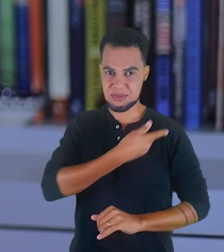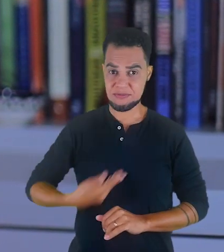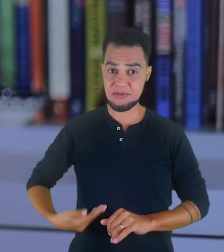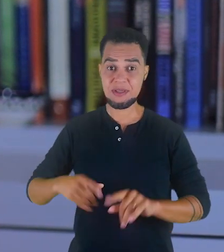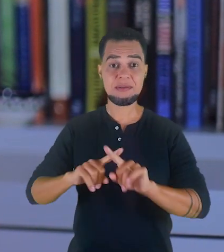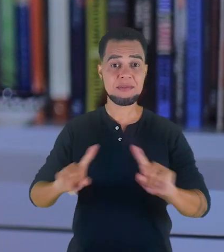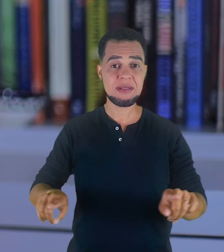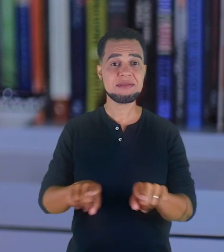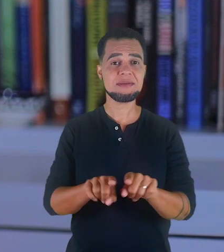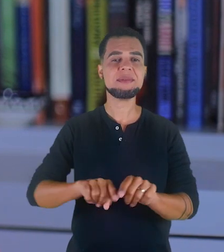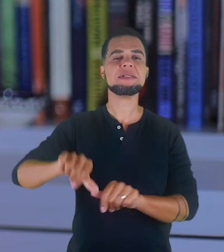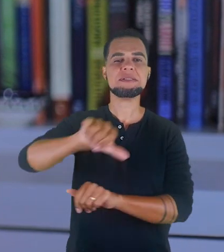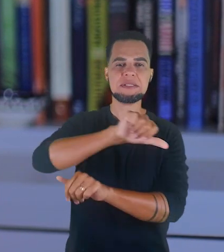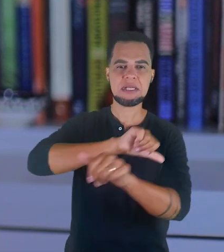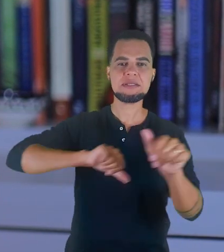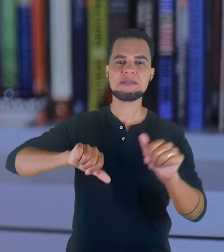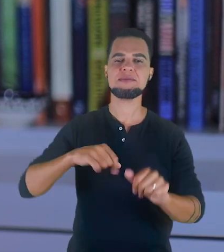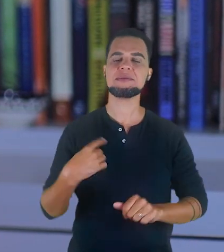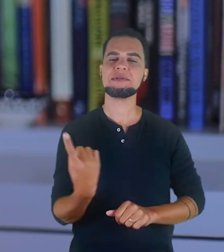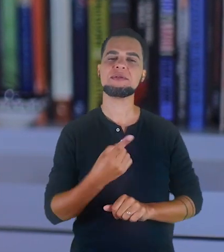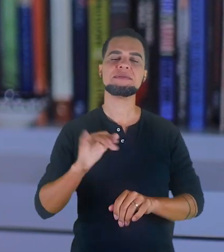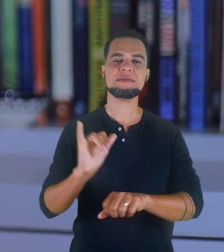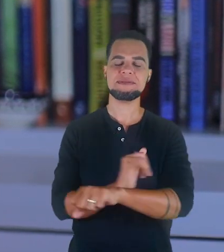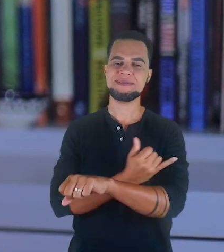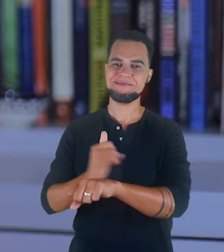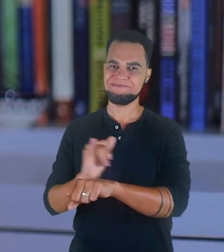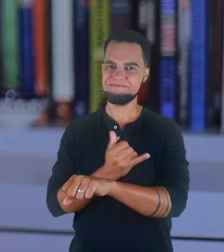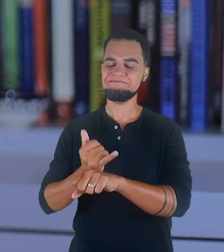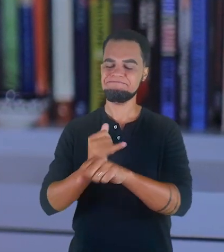But I'm actually talking about transition considering our tactics within our strategy